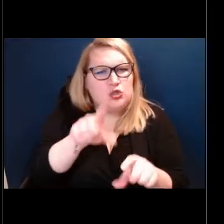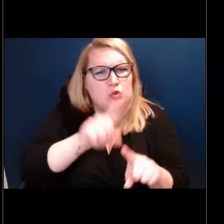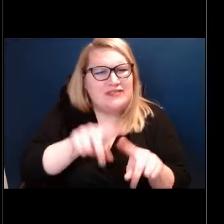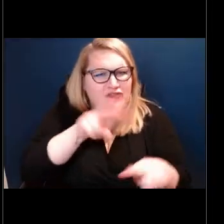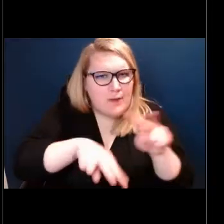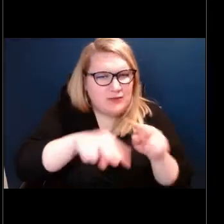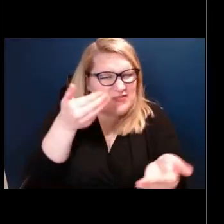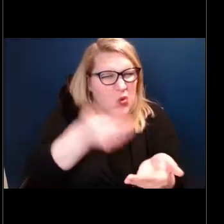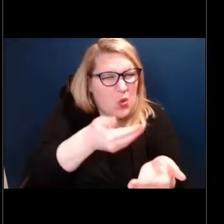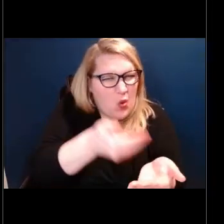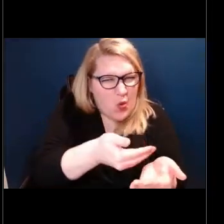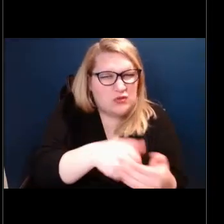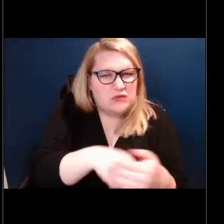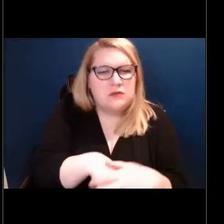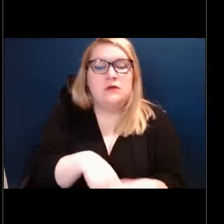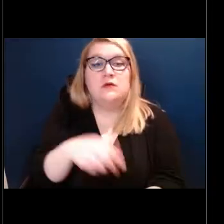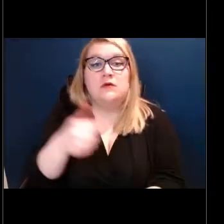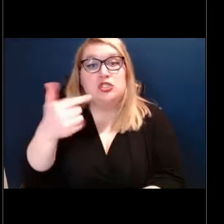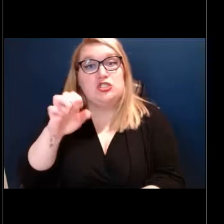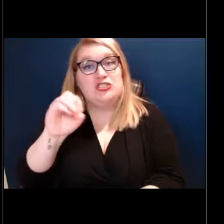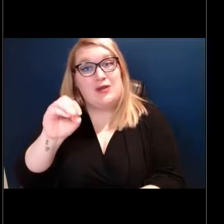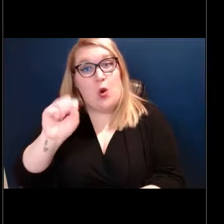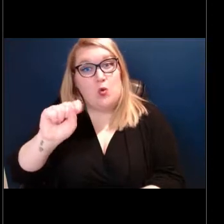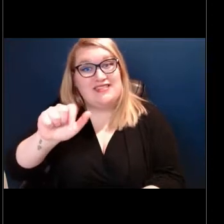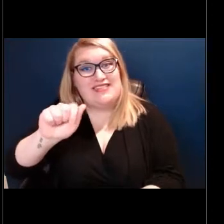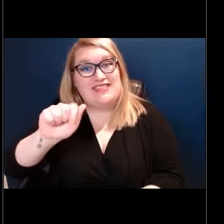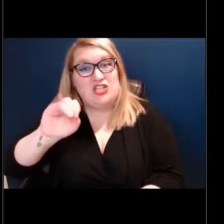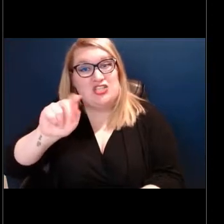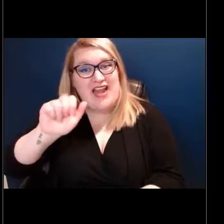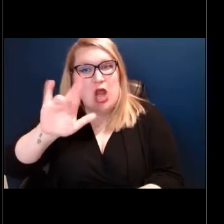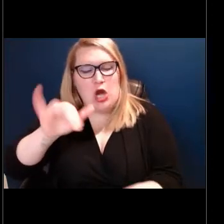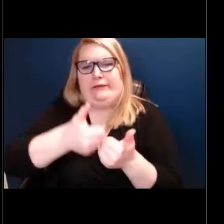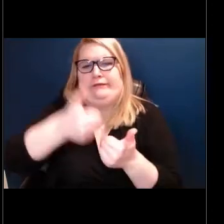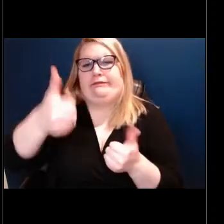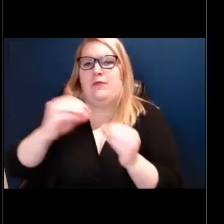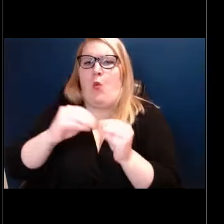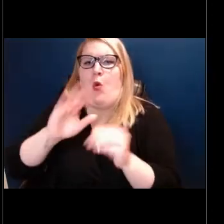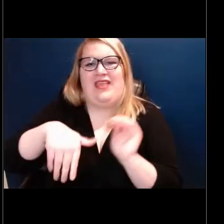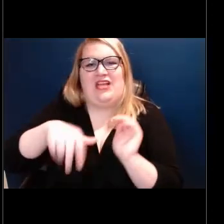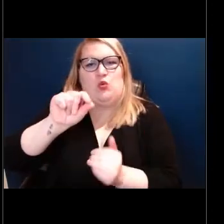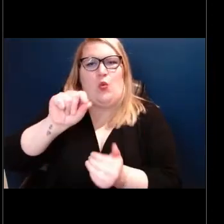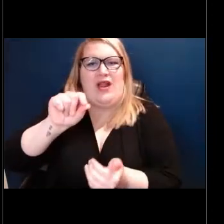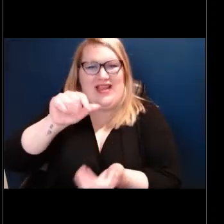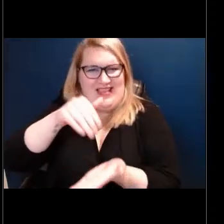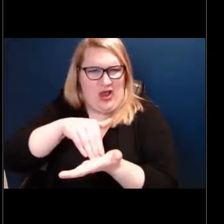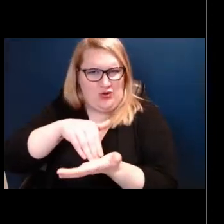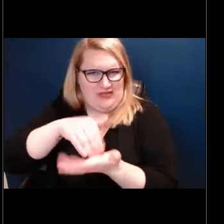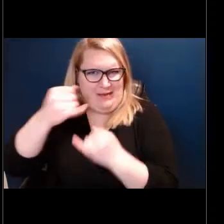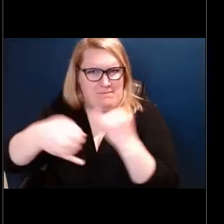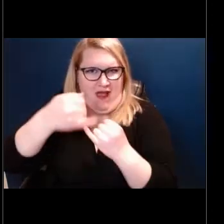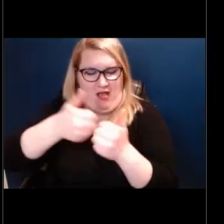The geostationary satellites are further out, more than 20,000 miles away and they stay over one single point